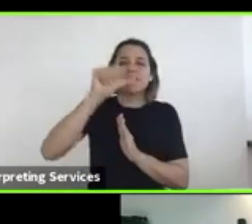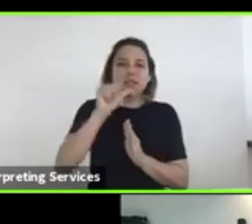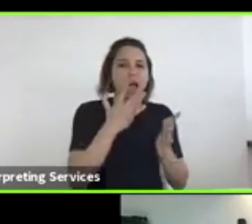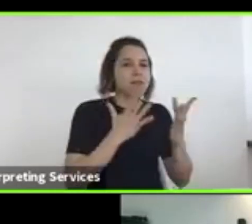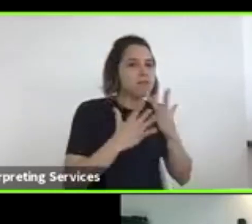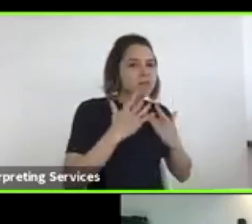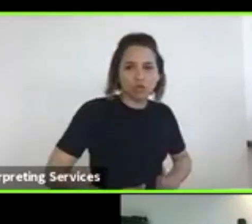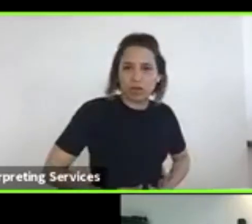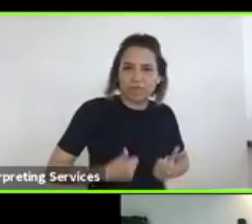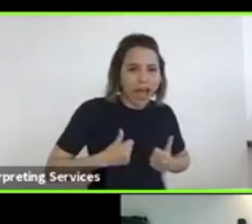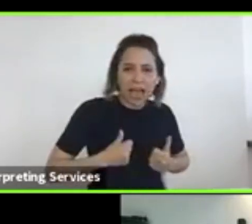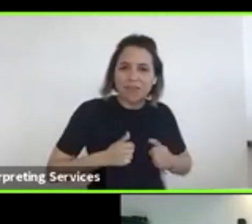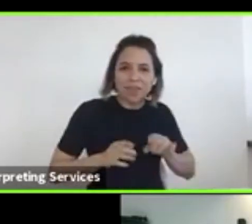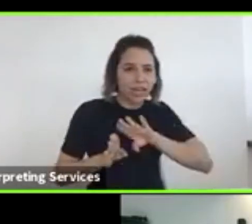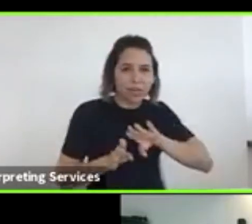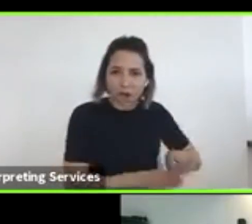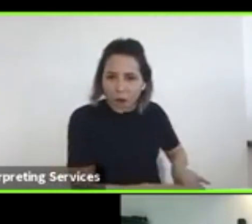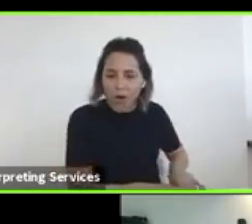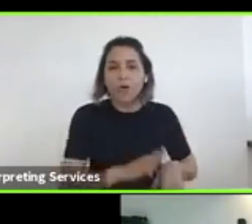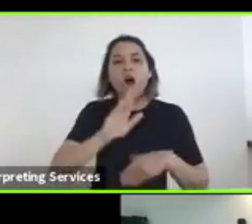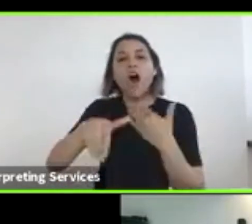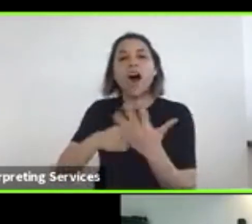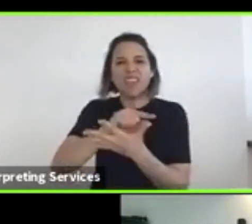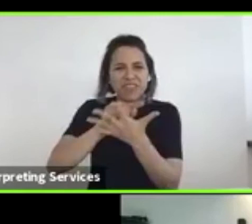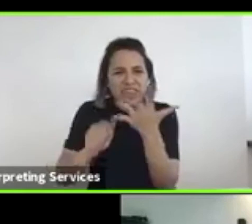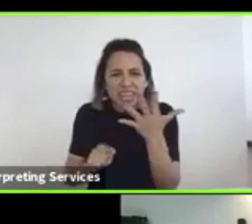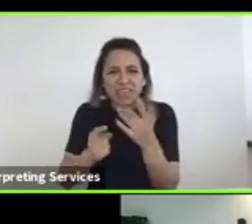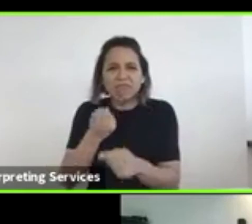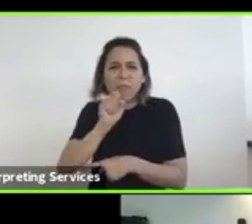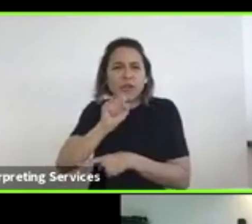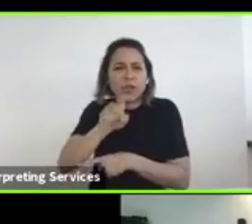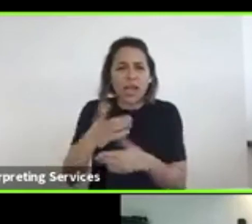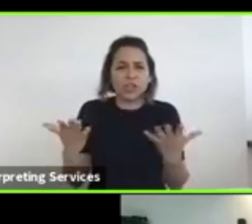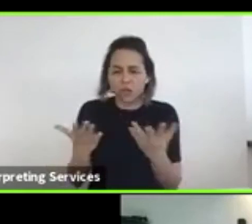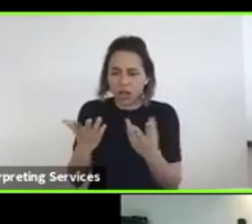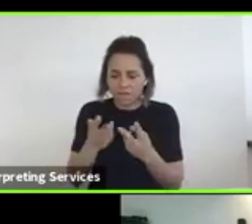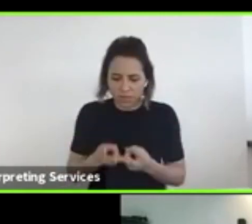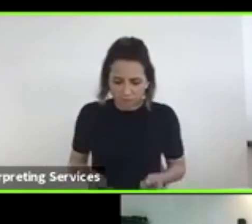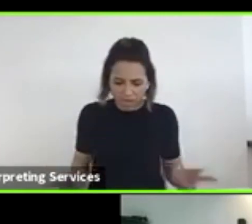OF THIS QUESTION AND -- AND THIS VALUE OF, THIS ARTICULATION